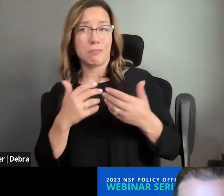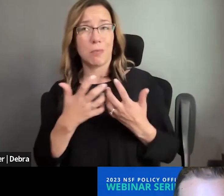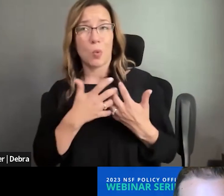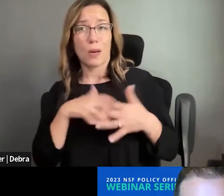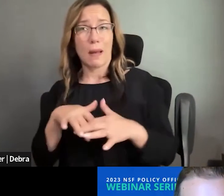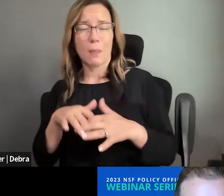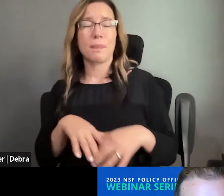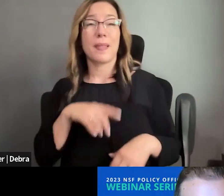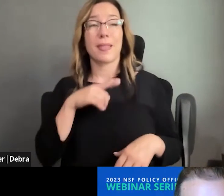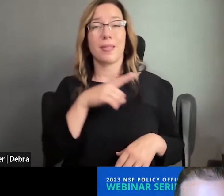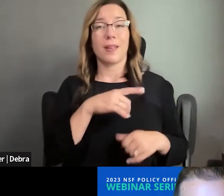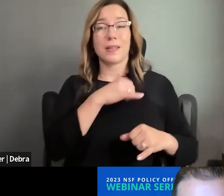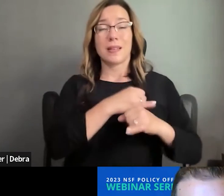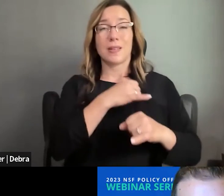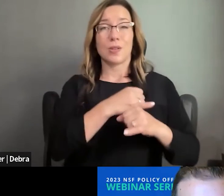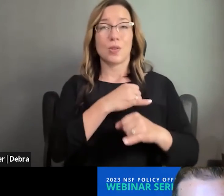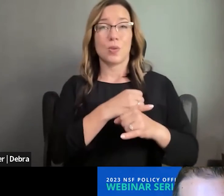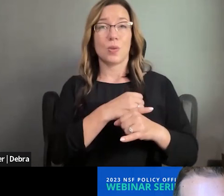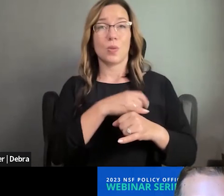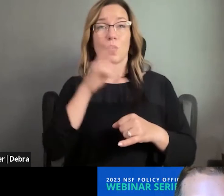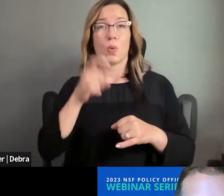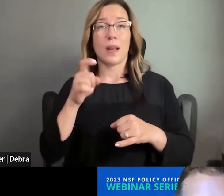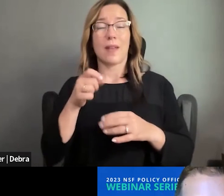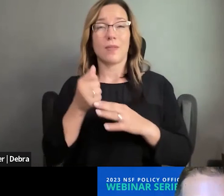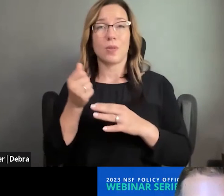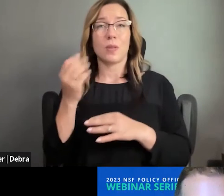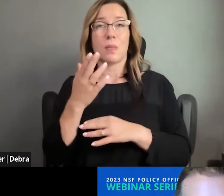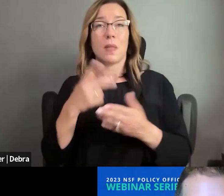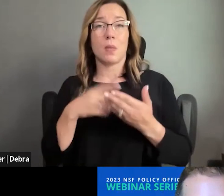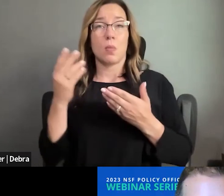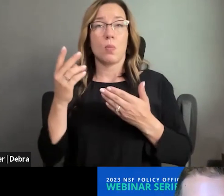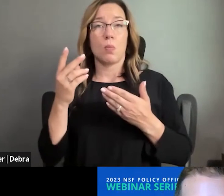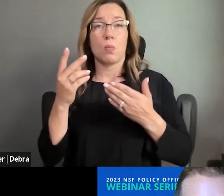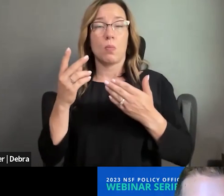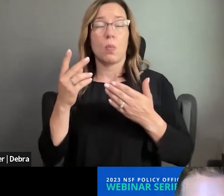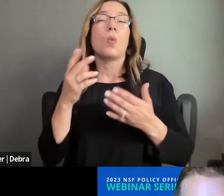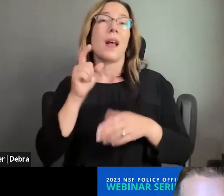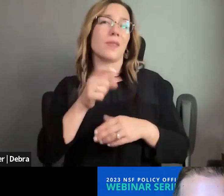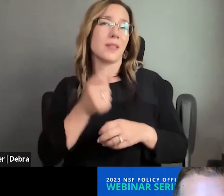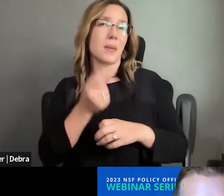organization would have to submit the proposal on behalf of that individual.